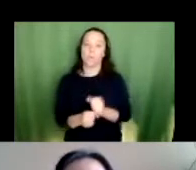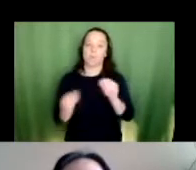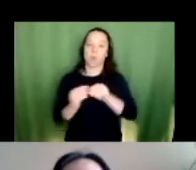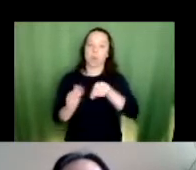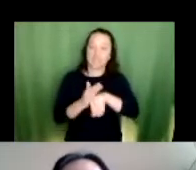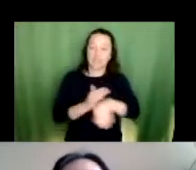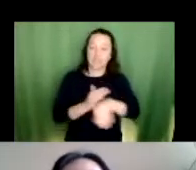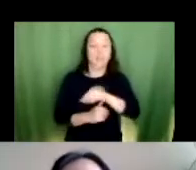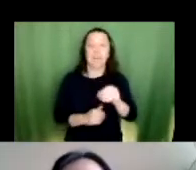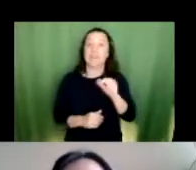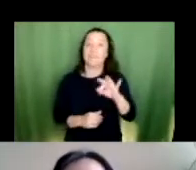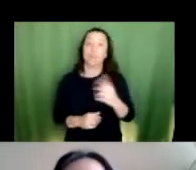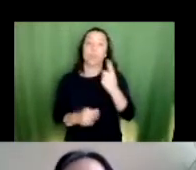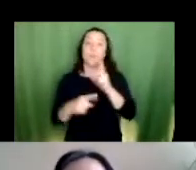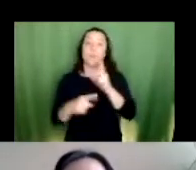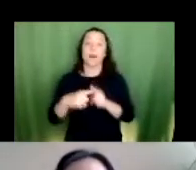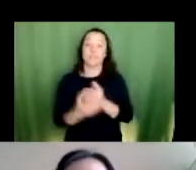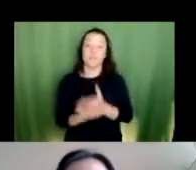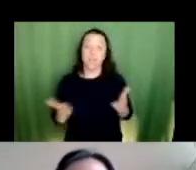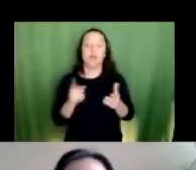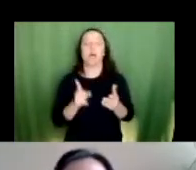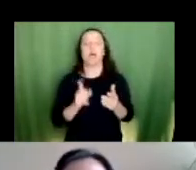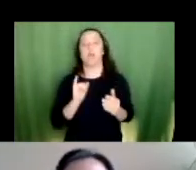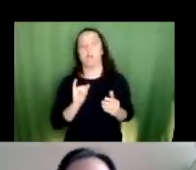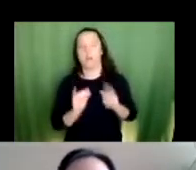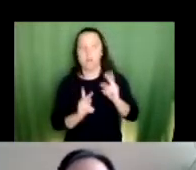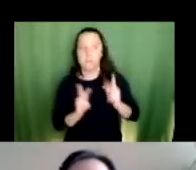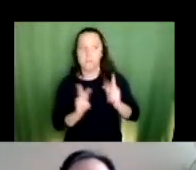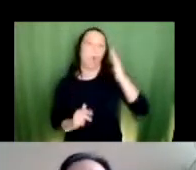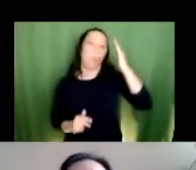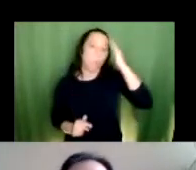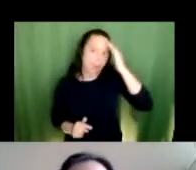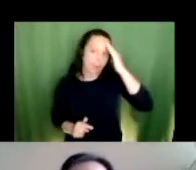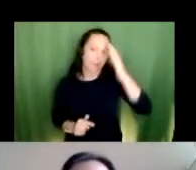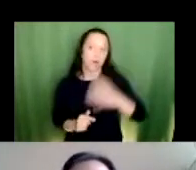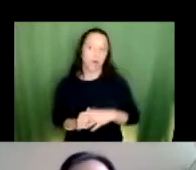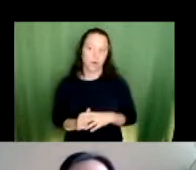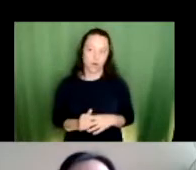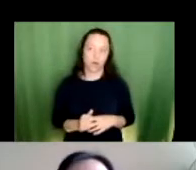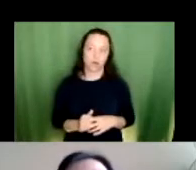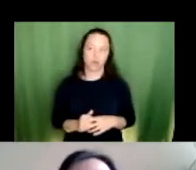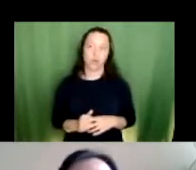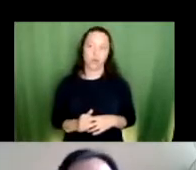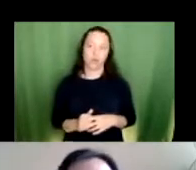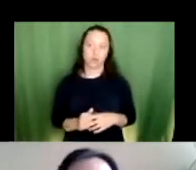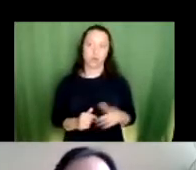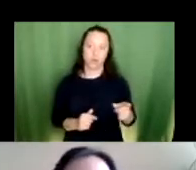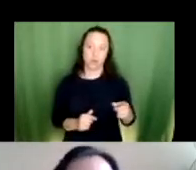how much more aware people are of how these online virtual spaces can open